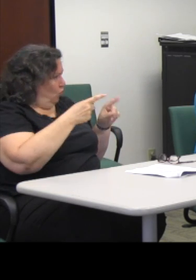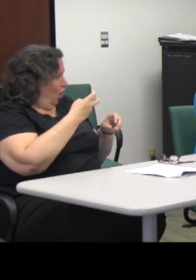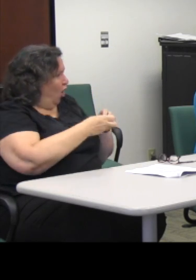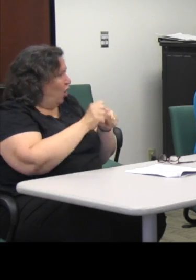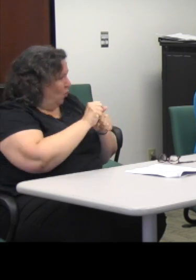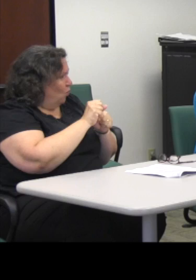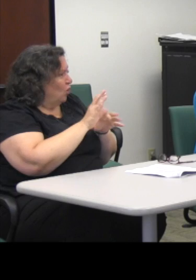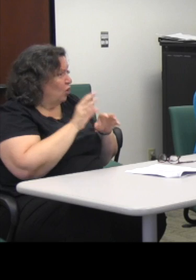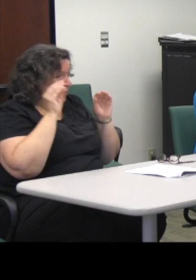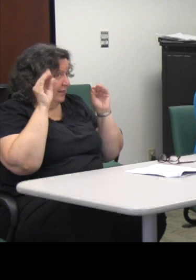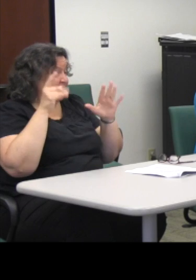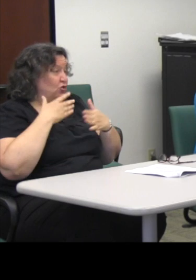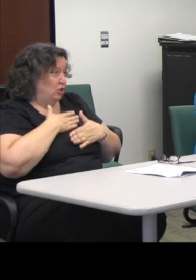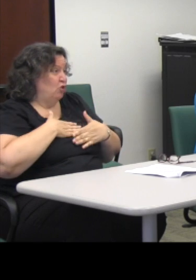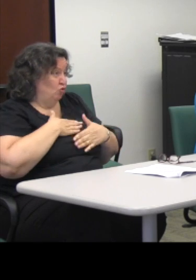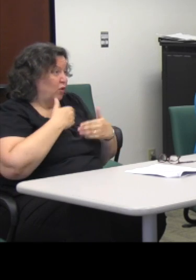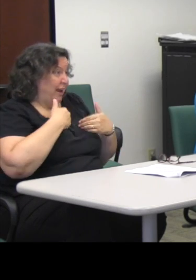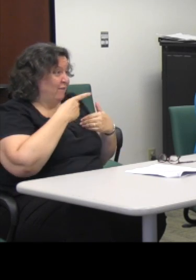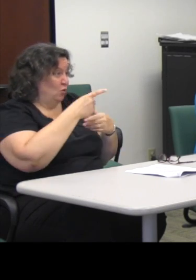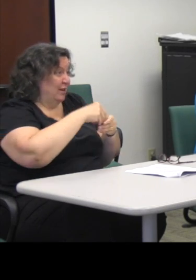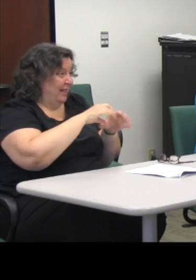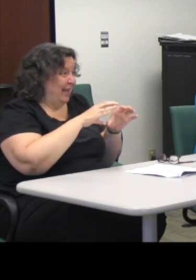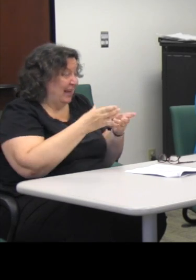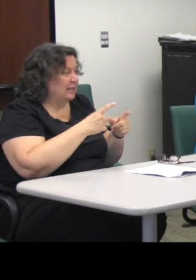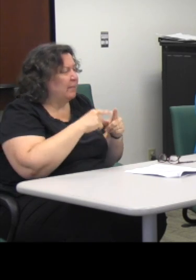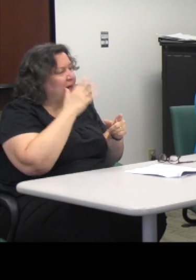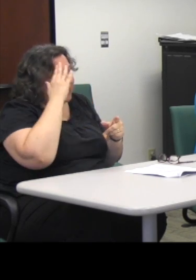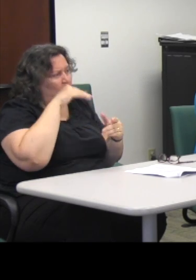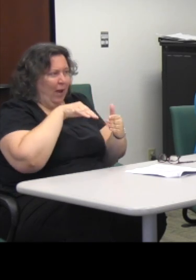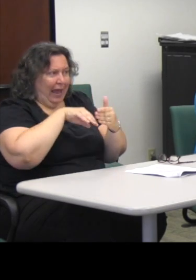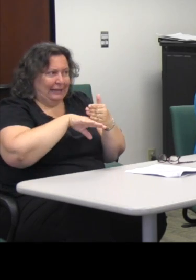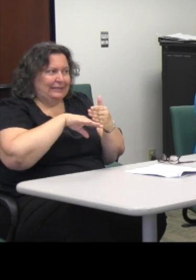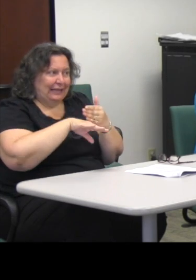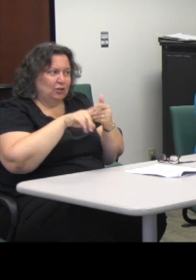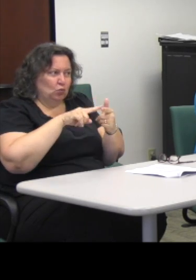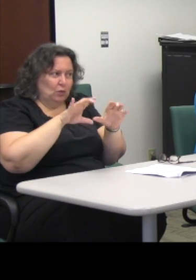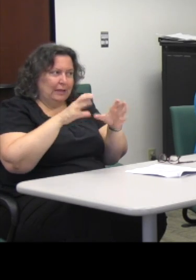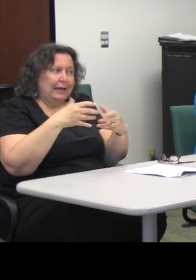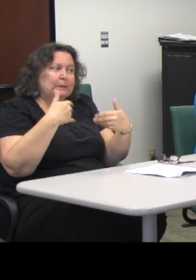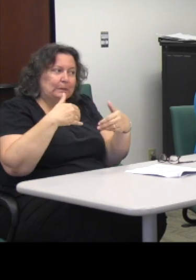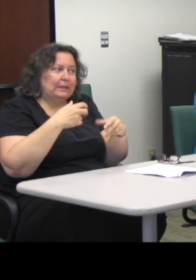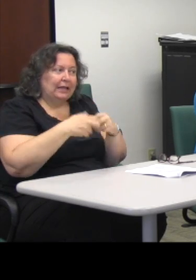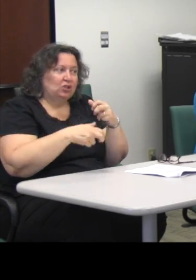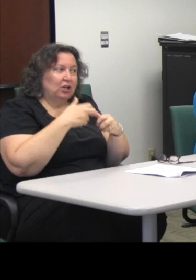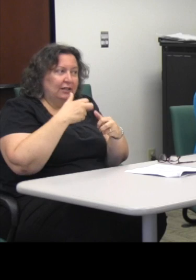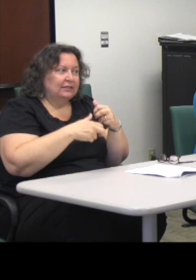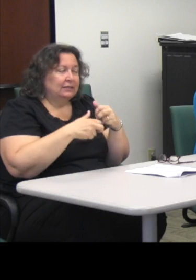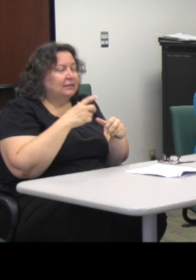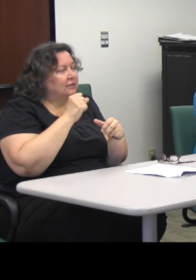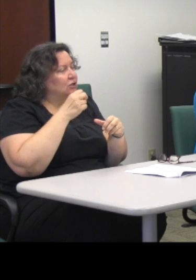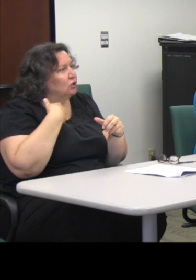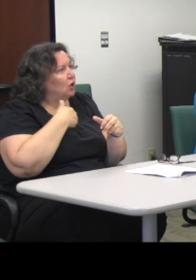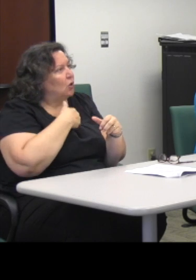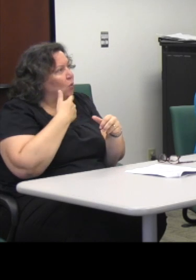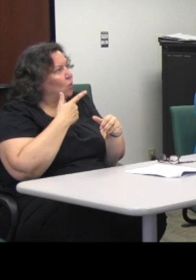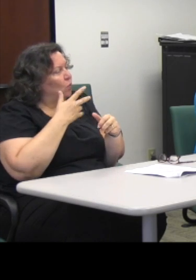I mean, the teachers enjoy having him. But I do know that access has been a challenge. So, we are working on that. We want to make sure that we have